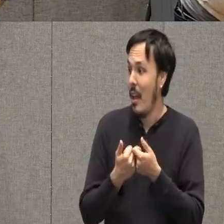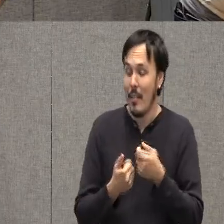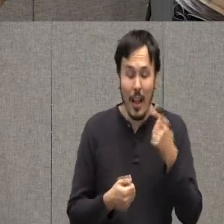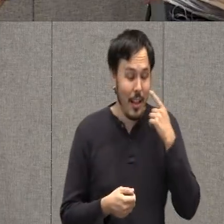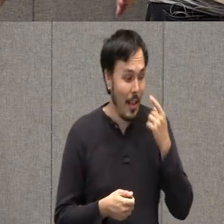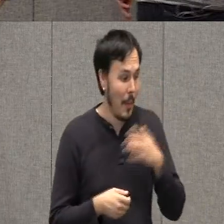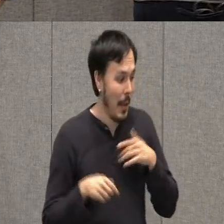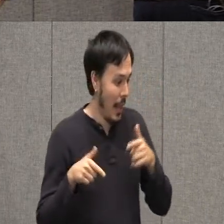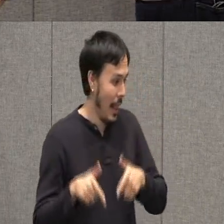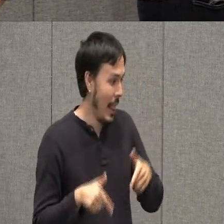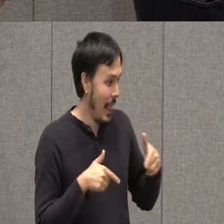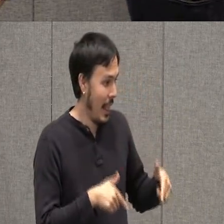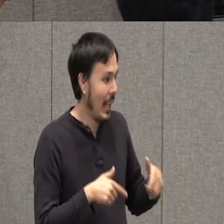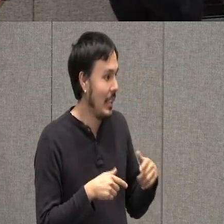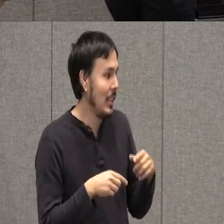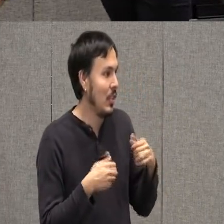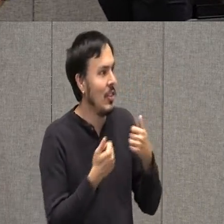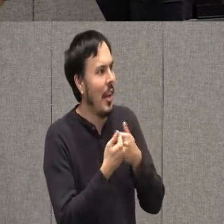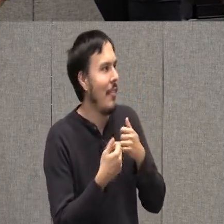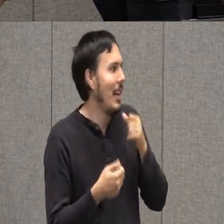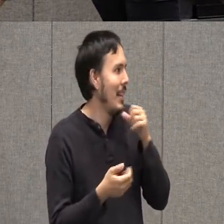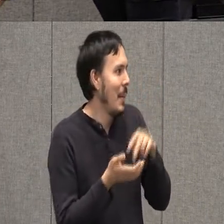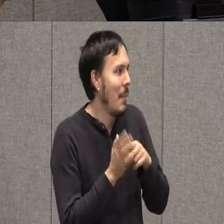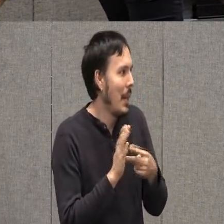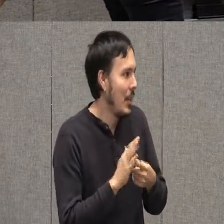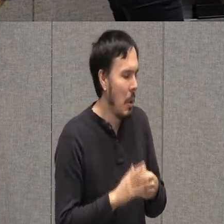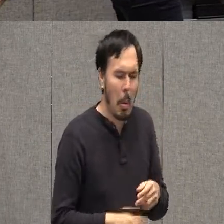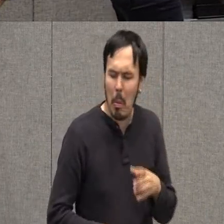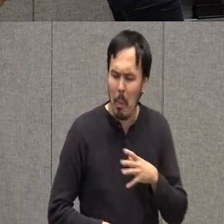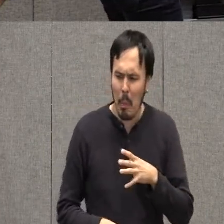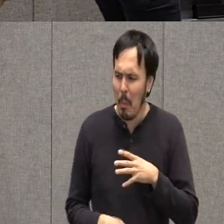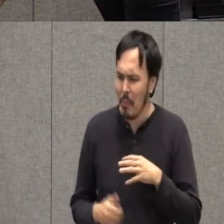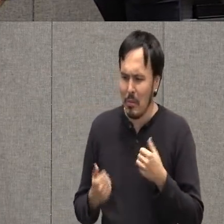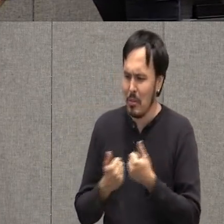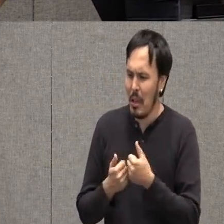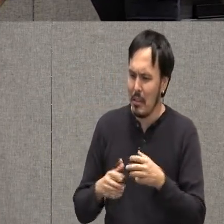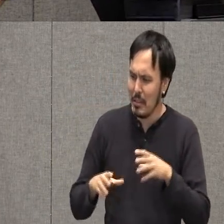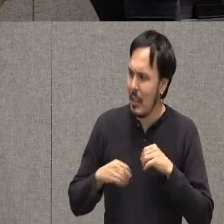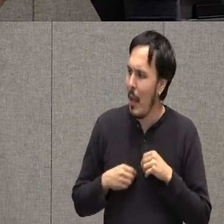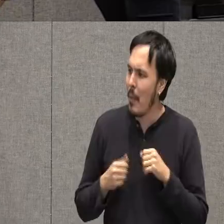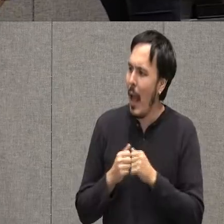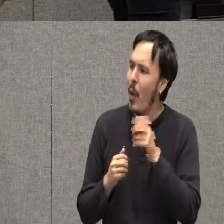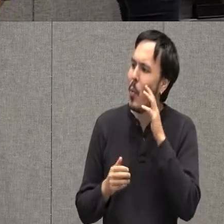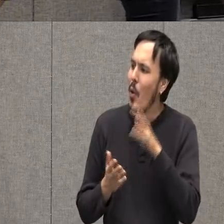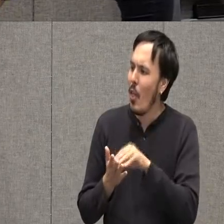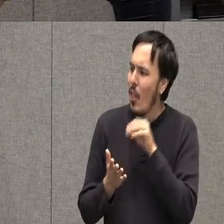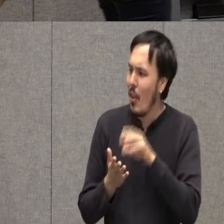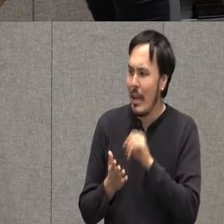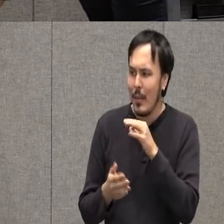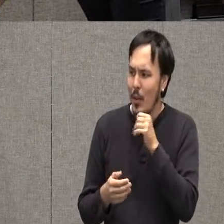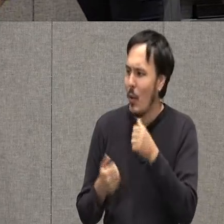after I made the pose. I didn't mean to. It's okay. We like a good challenge. How else are we gonna learn anything if we don't challenge ourselves?